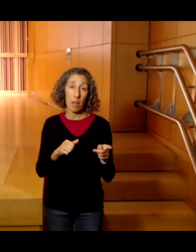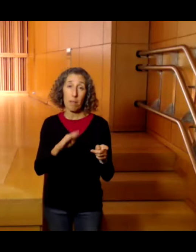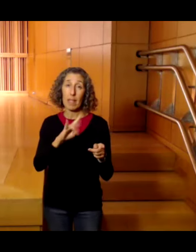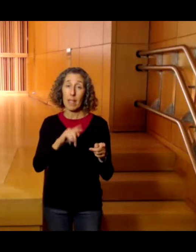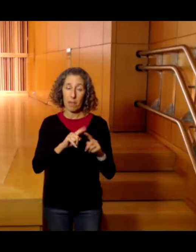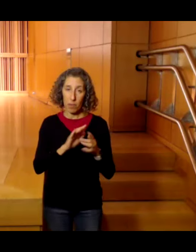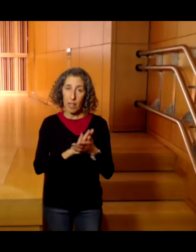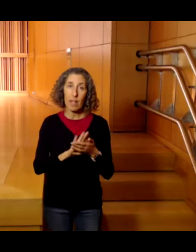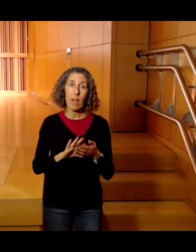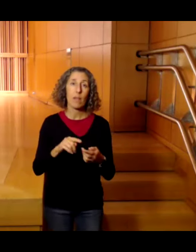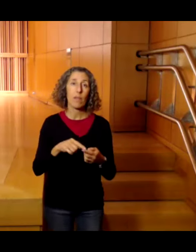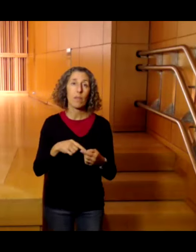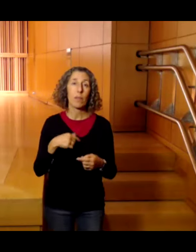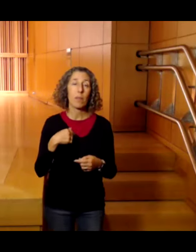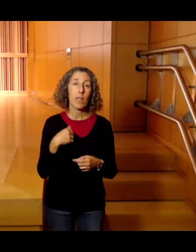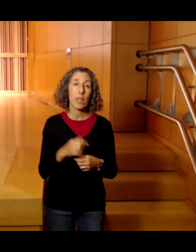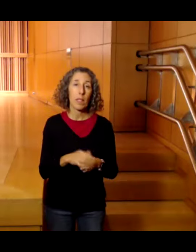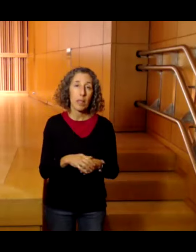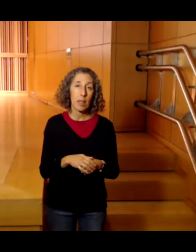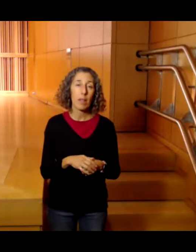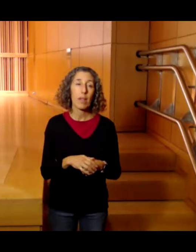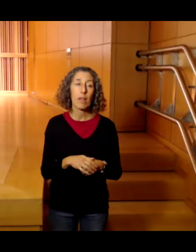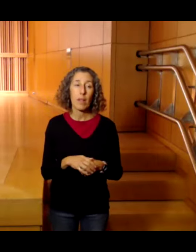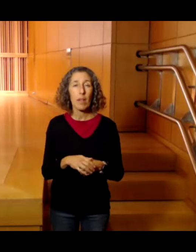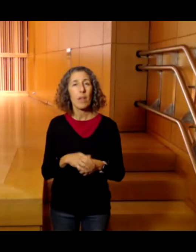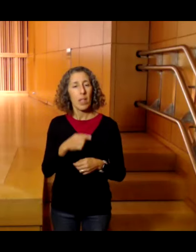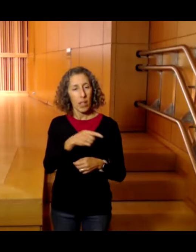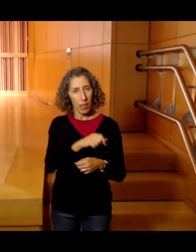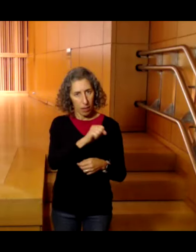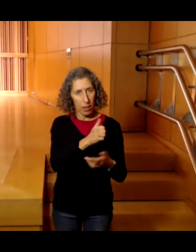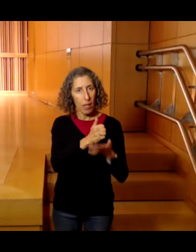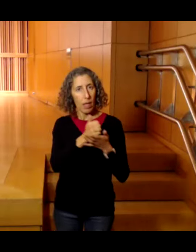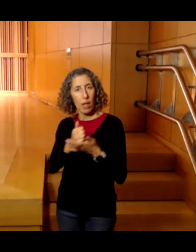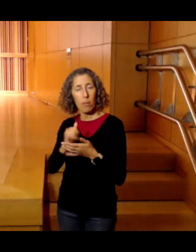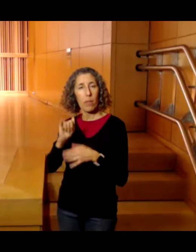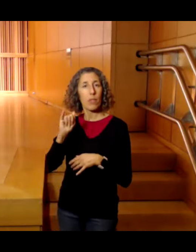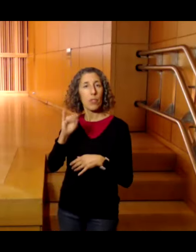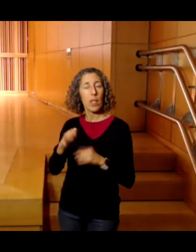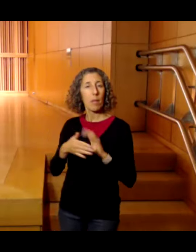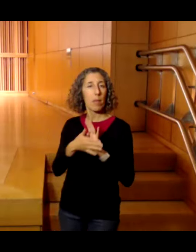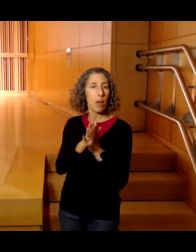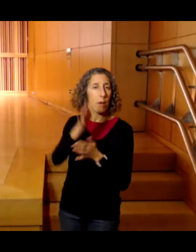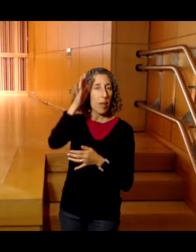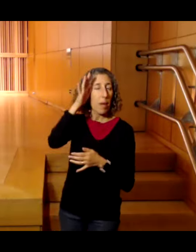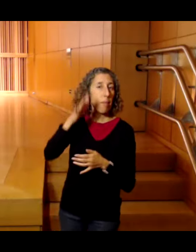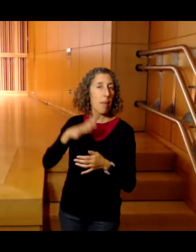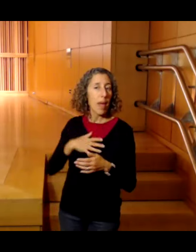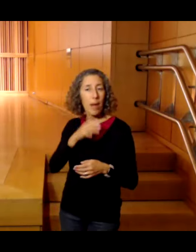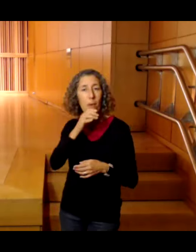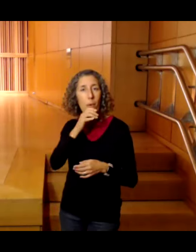Billy was a bridge for James. He helped to ease the way from adolescence to manhood, Harlem to Greenwich Village, the diction of the.